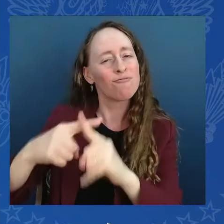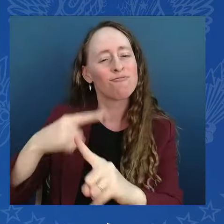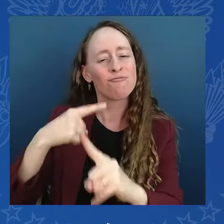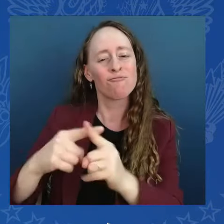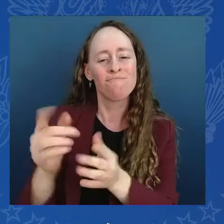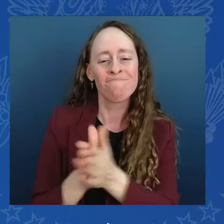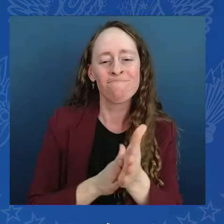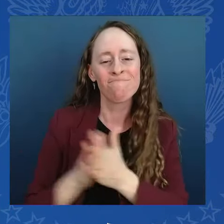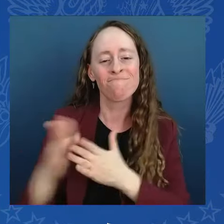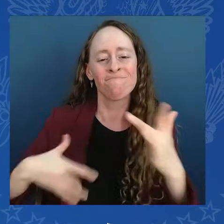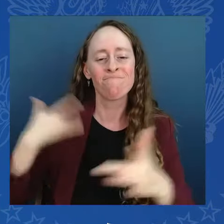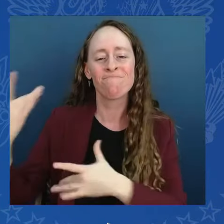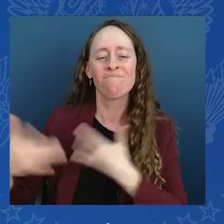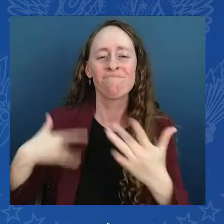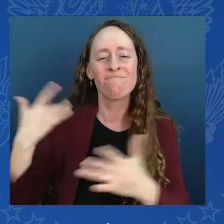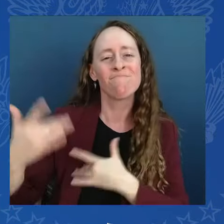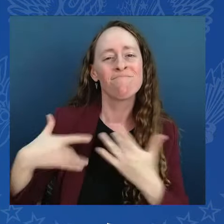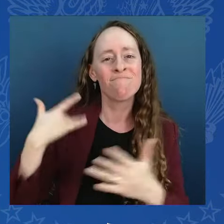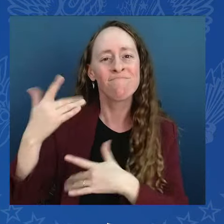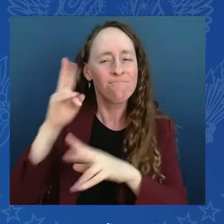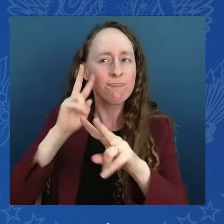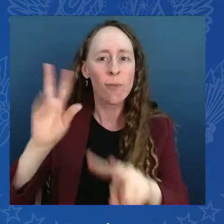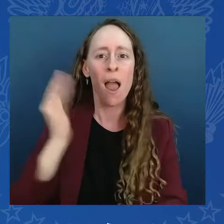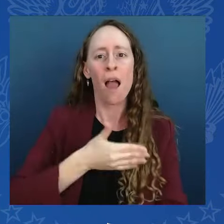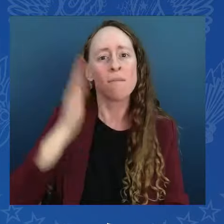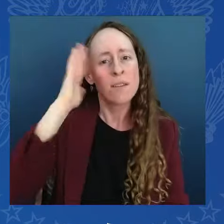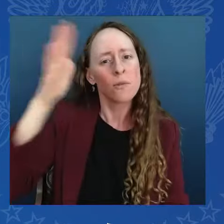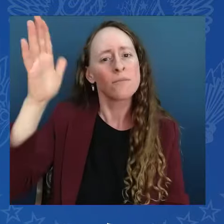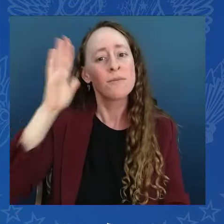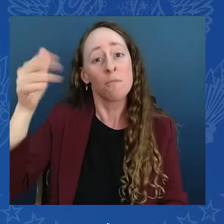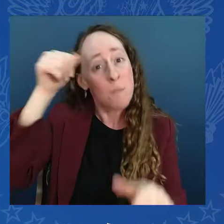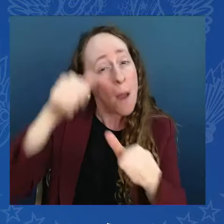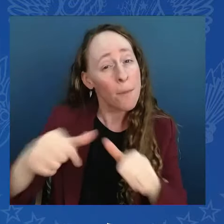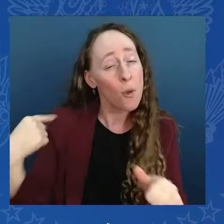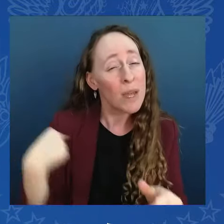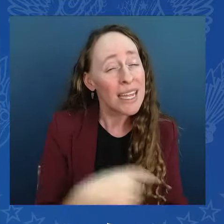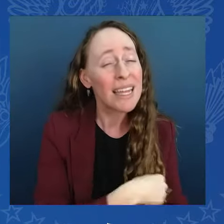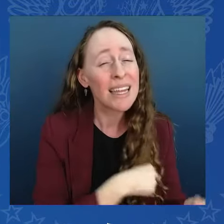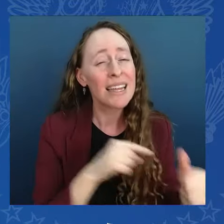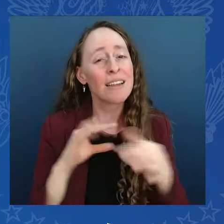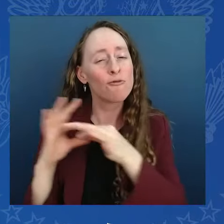We're the United States of America. And there is nothing --